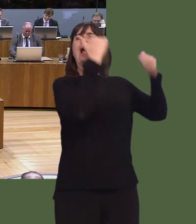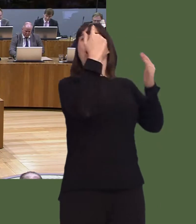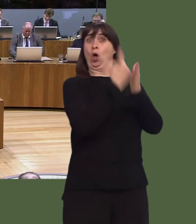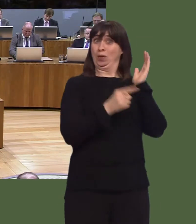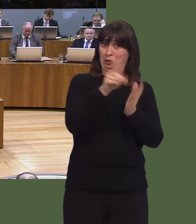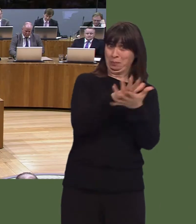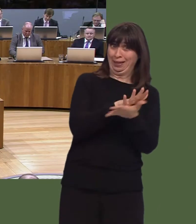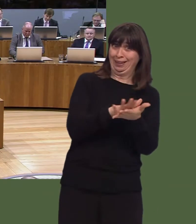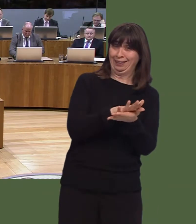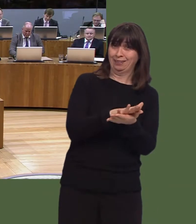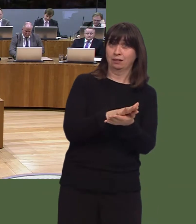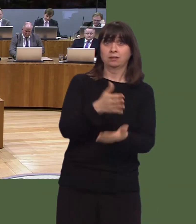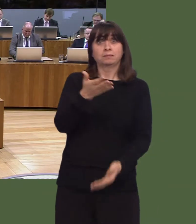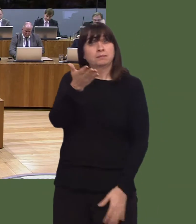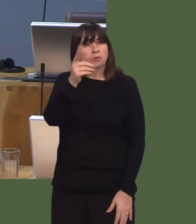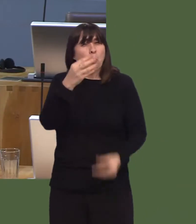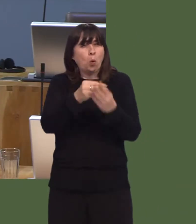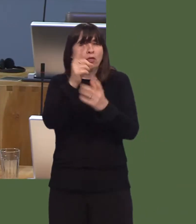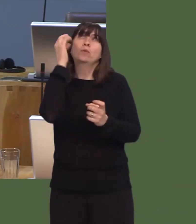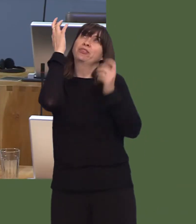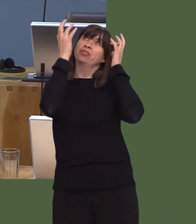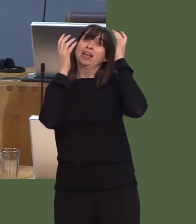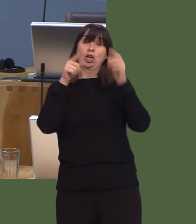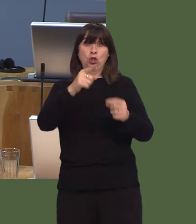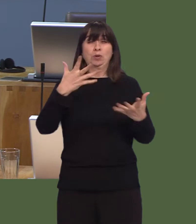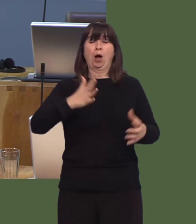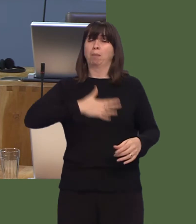Perhaps he may want to reflect on the fact, in managing to upset many thousands of people